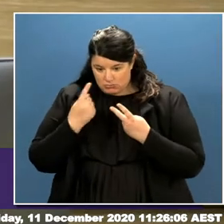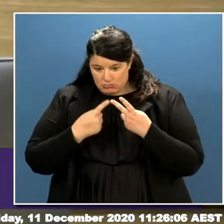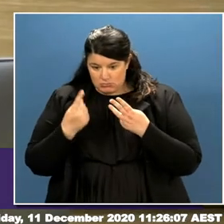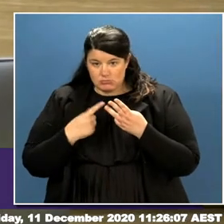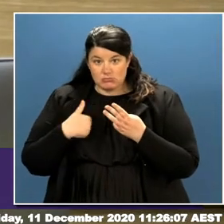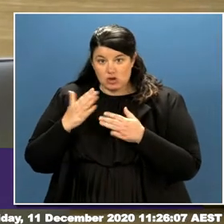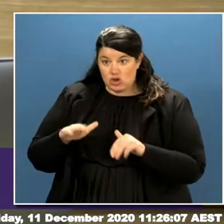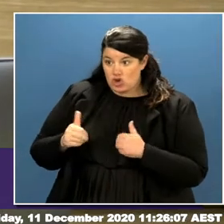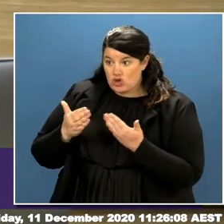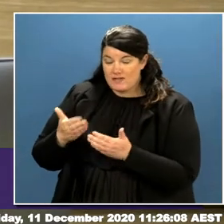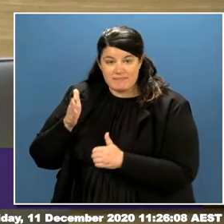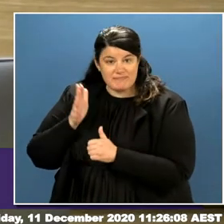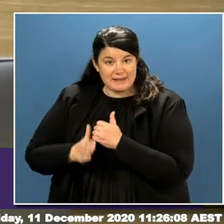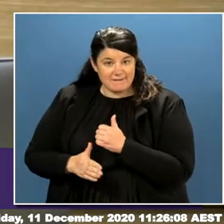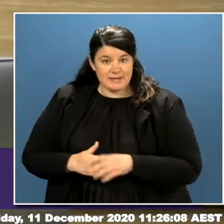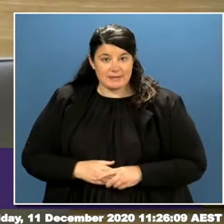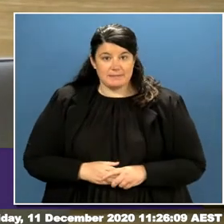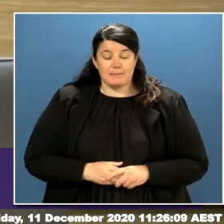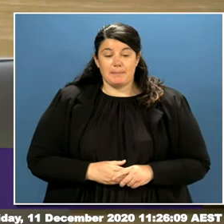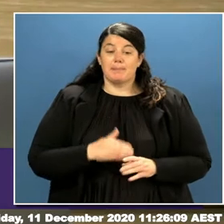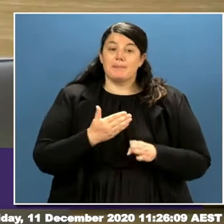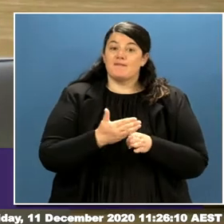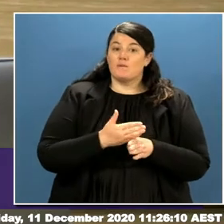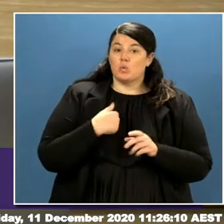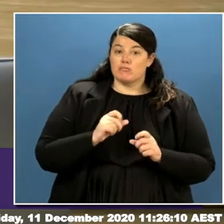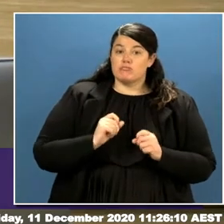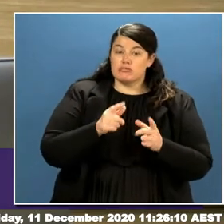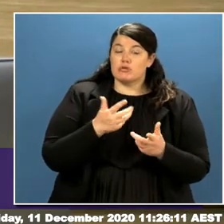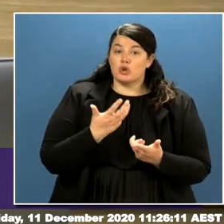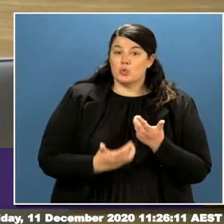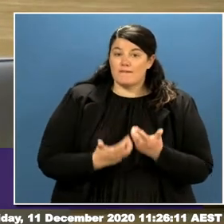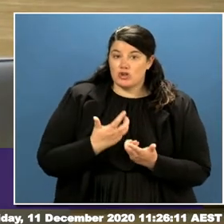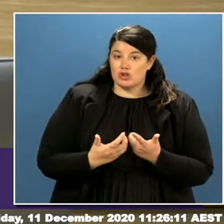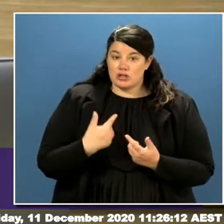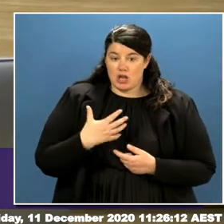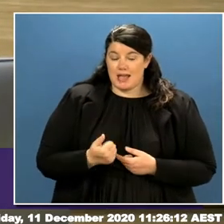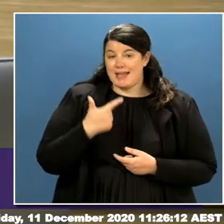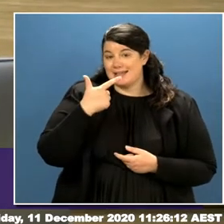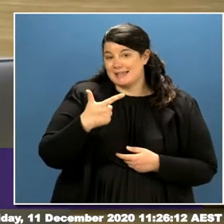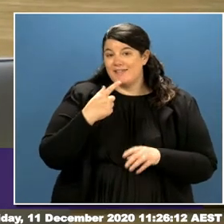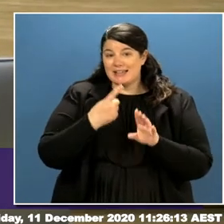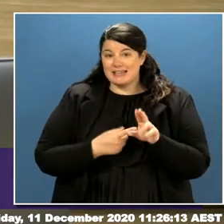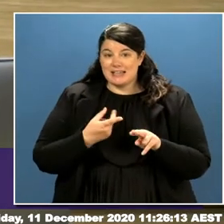Prior to commencing tertiary education, I had over 7 years of significant paid